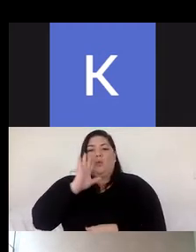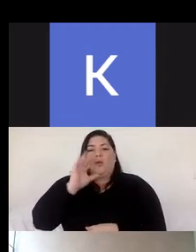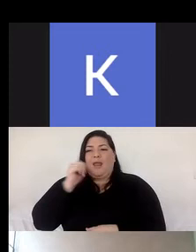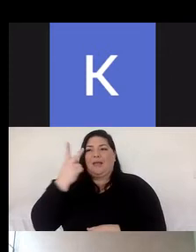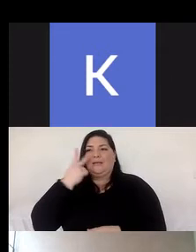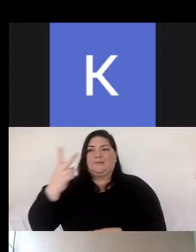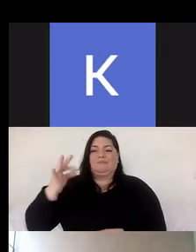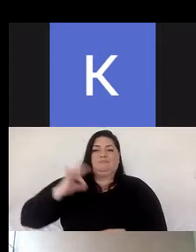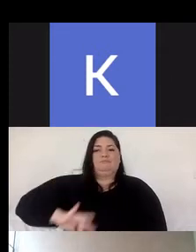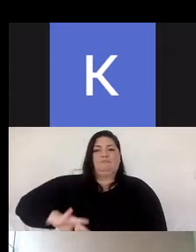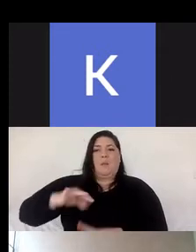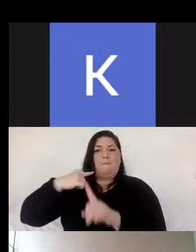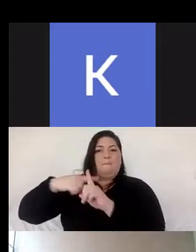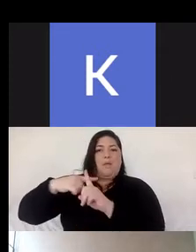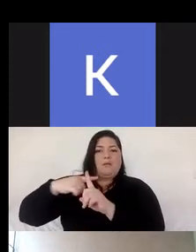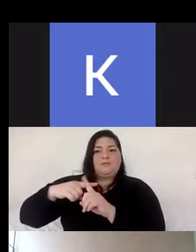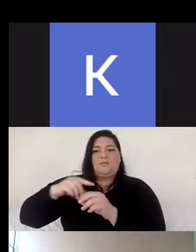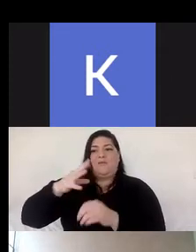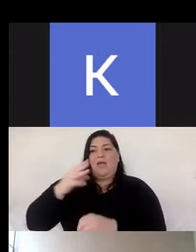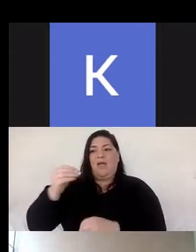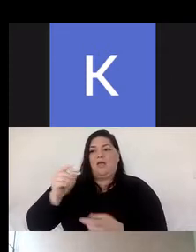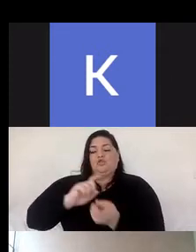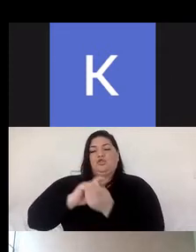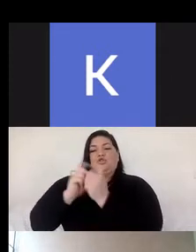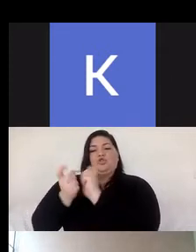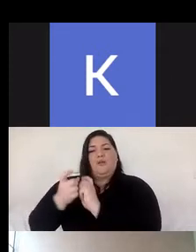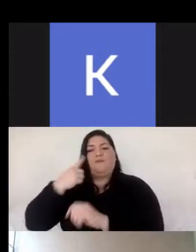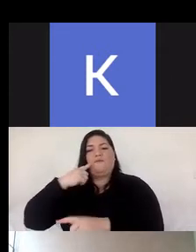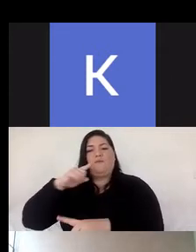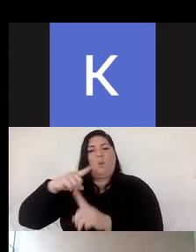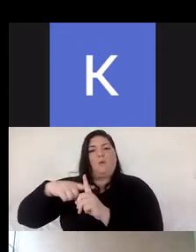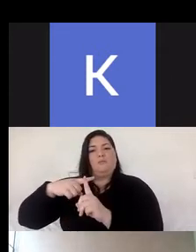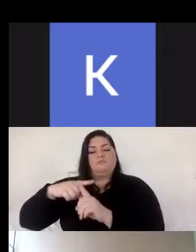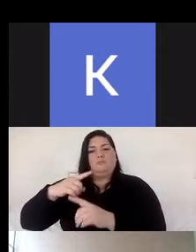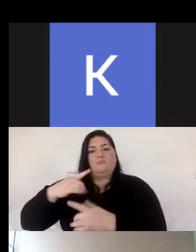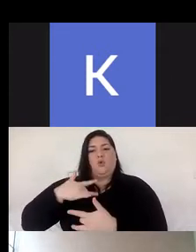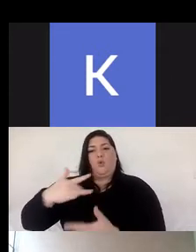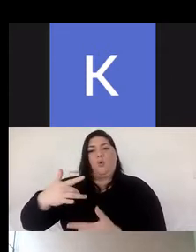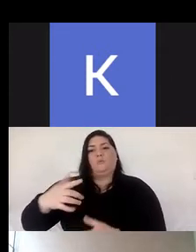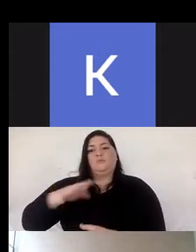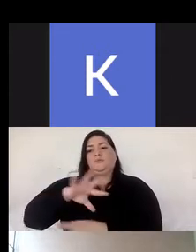and shifts in cultural norms regarding gender-based violence."